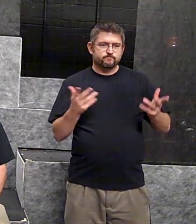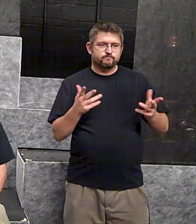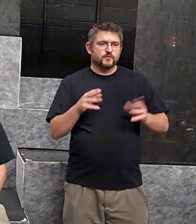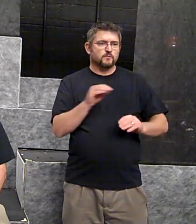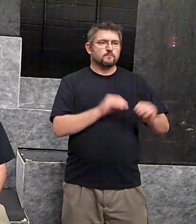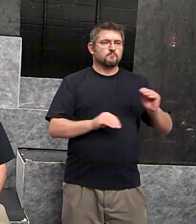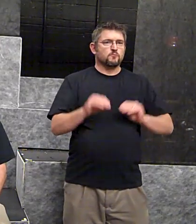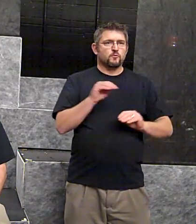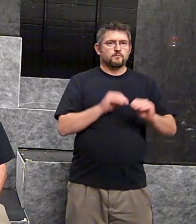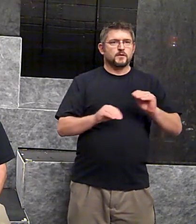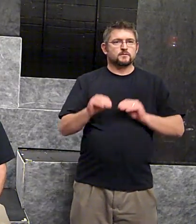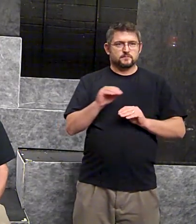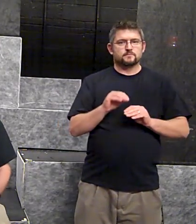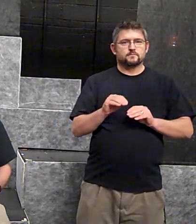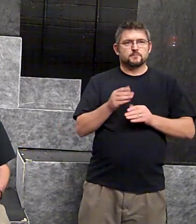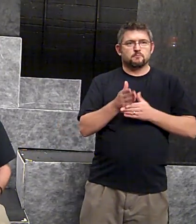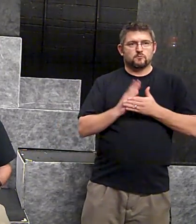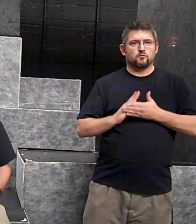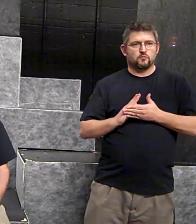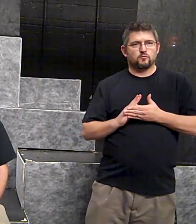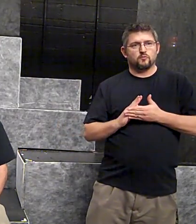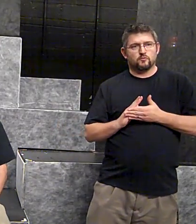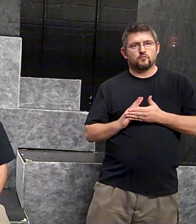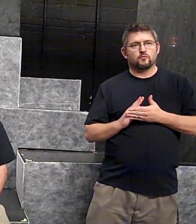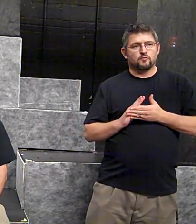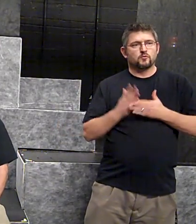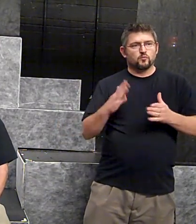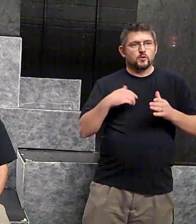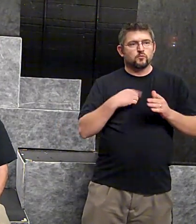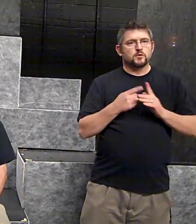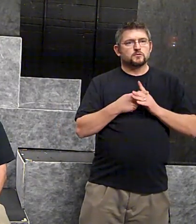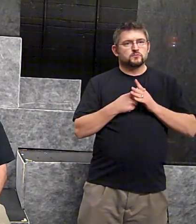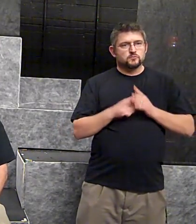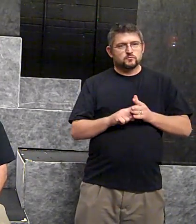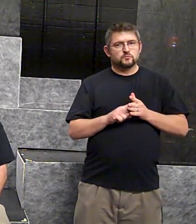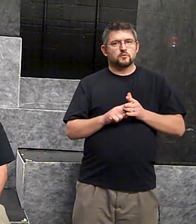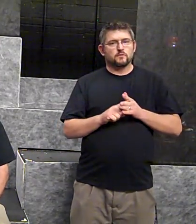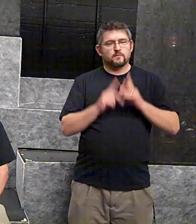the main thing we start off with after we analyze the script and everything